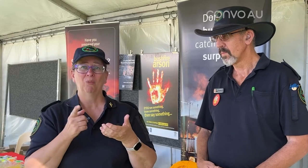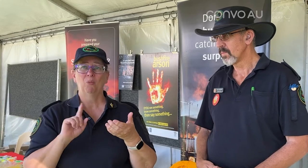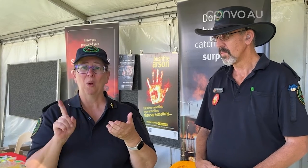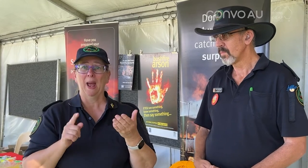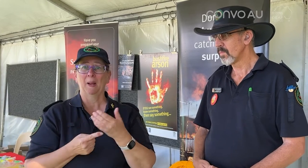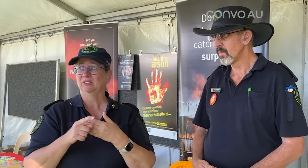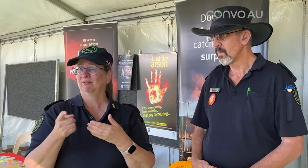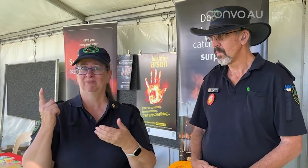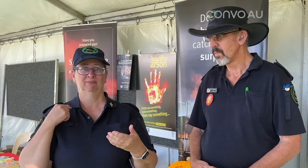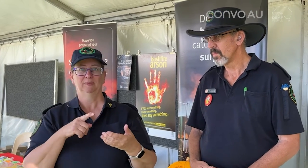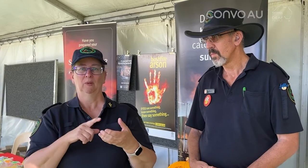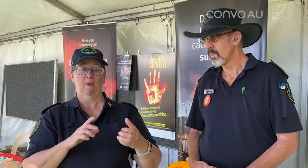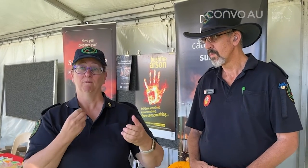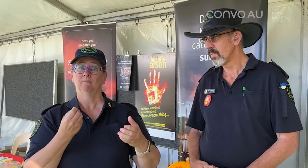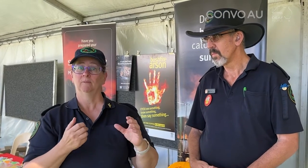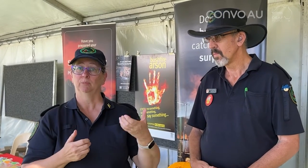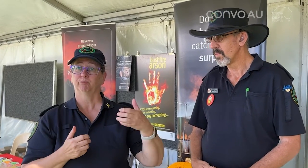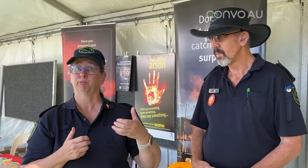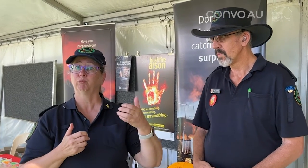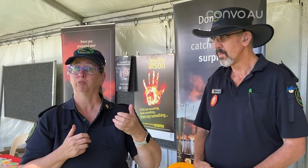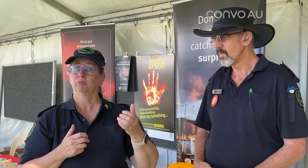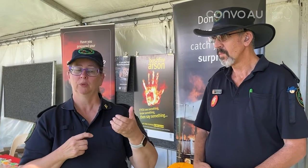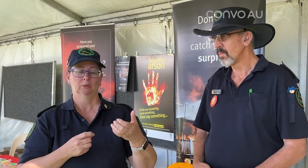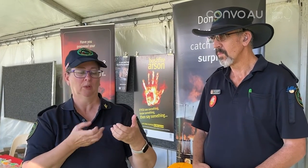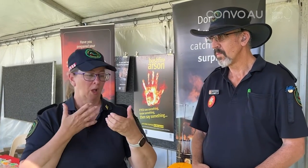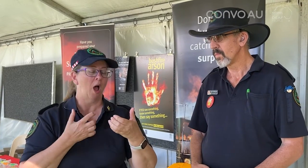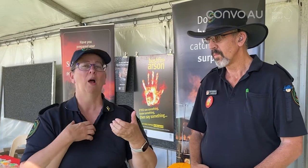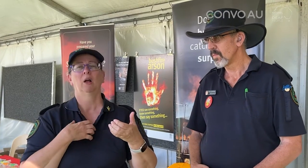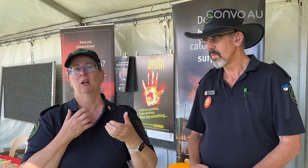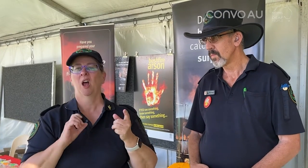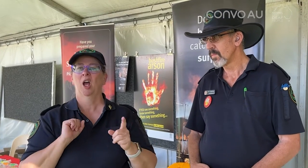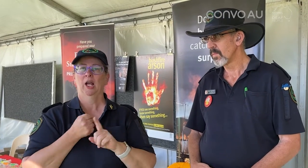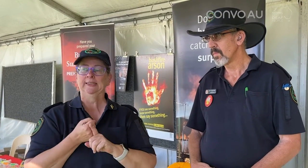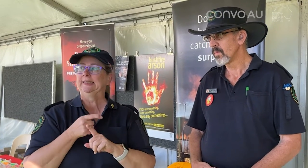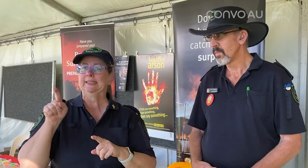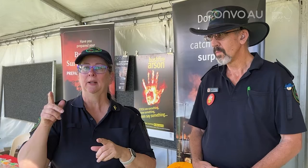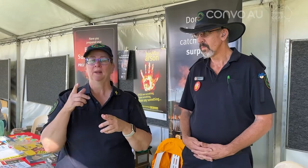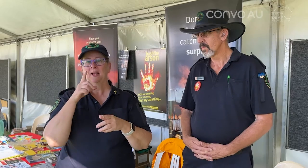happening within the area you set in the app. With this app you can be notified and be aware of what is happening such as a nearby accident